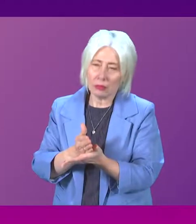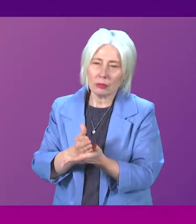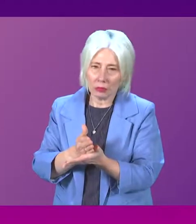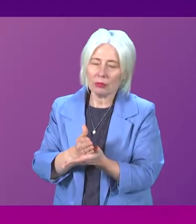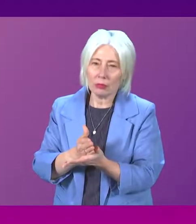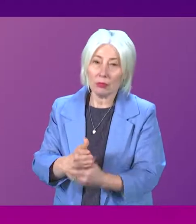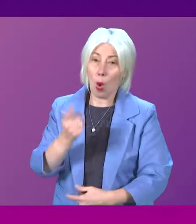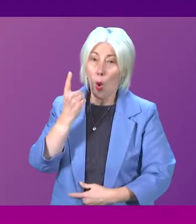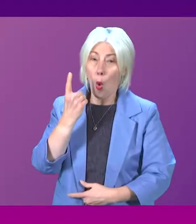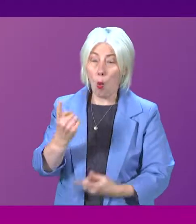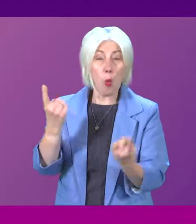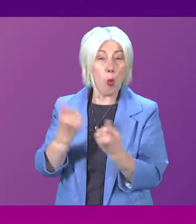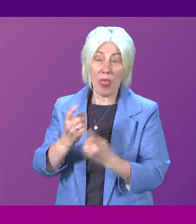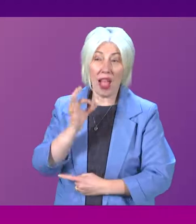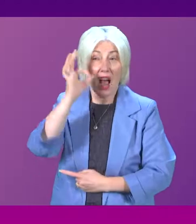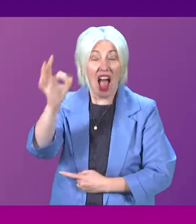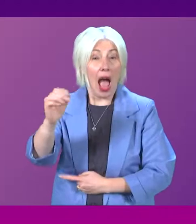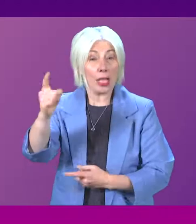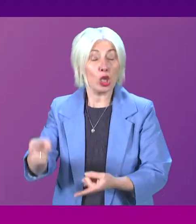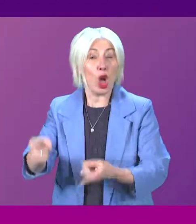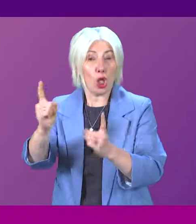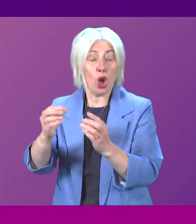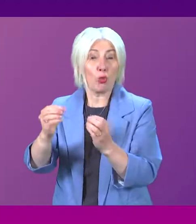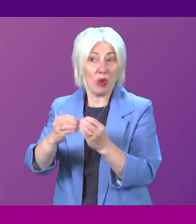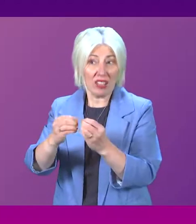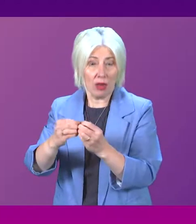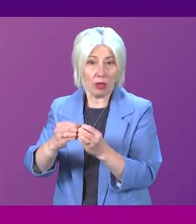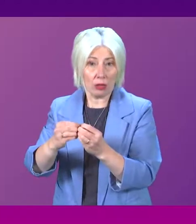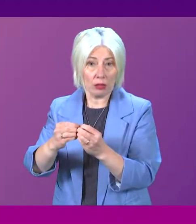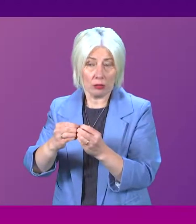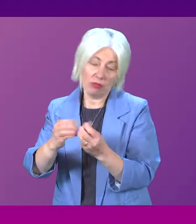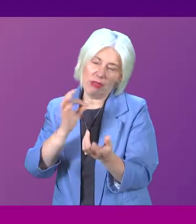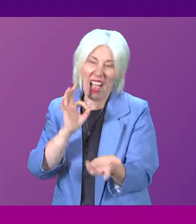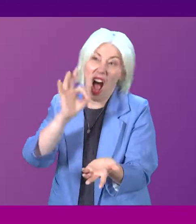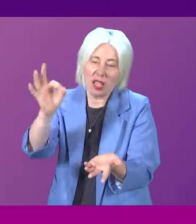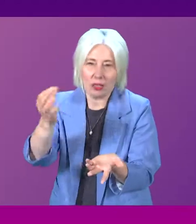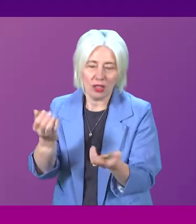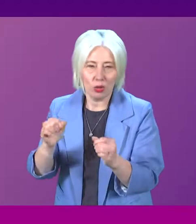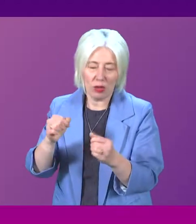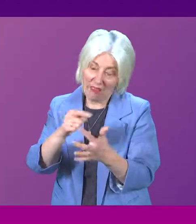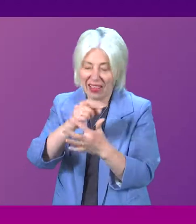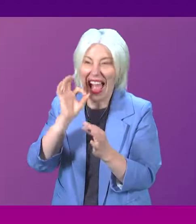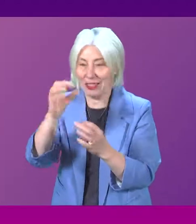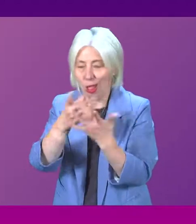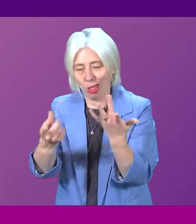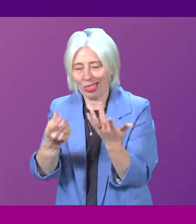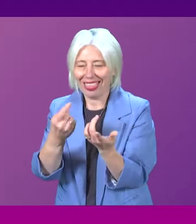I have asked a number of things of Lord Brailsford, including to chair the inquiry and to follow